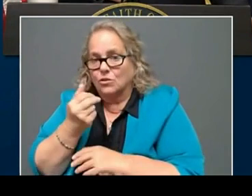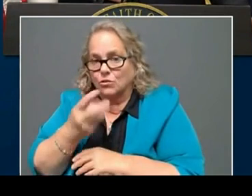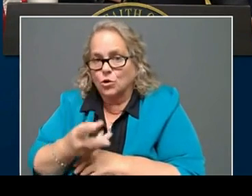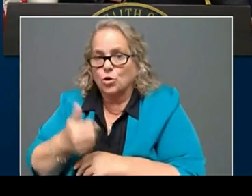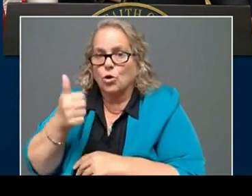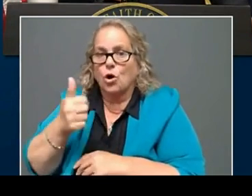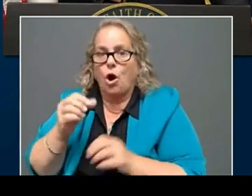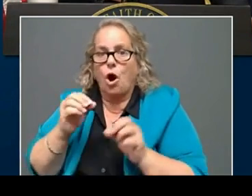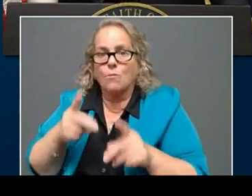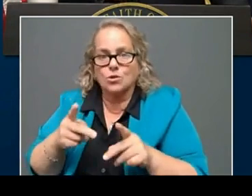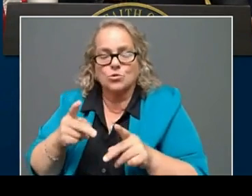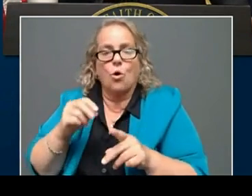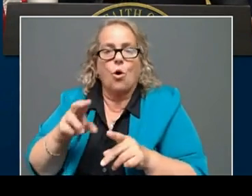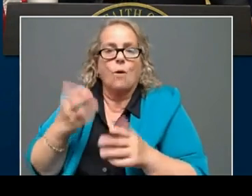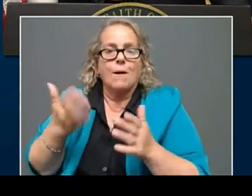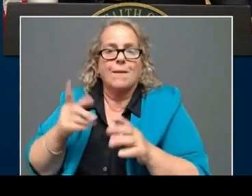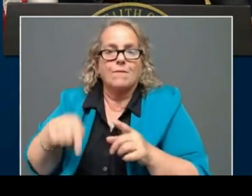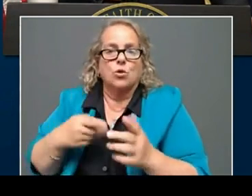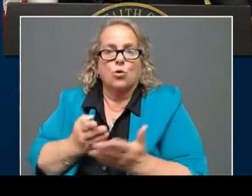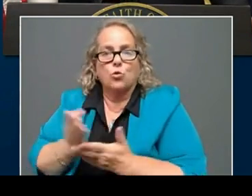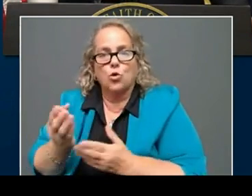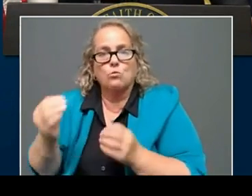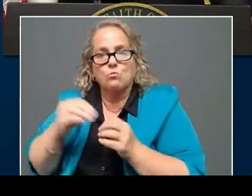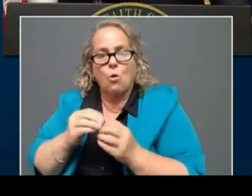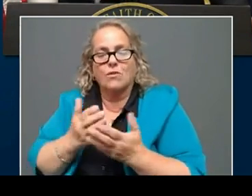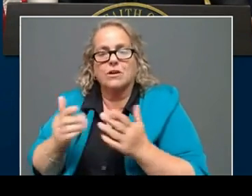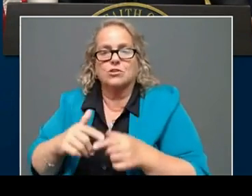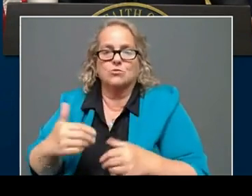go through more things to have opportunities than the rest of us if we